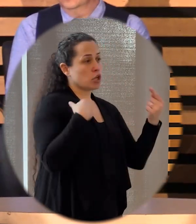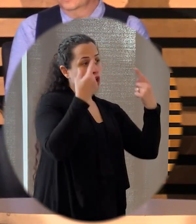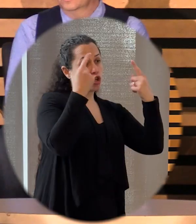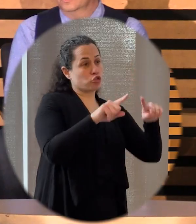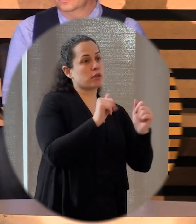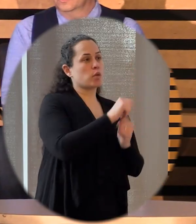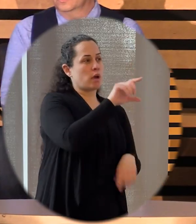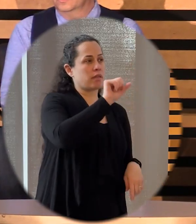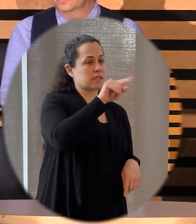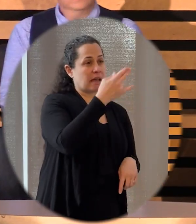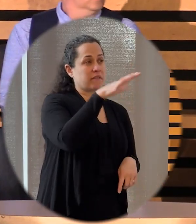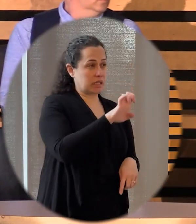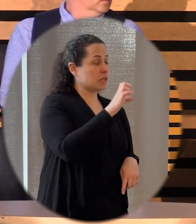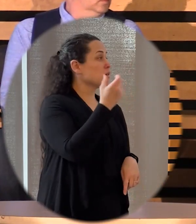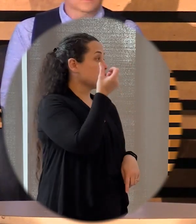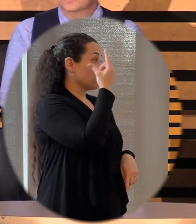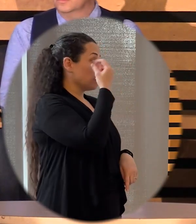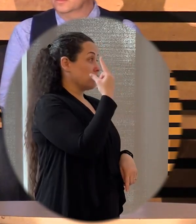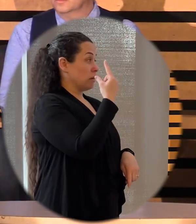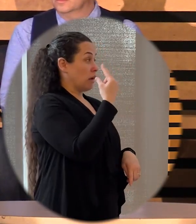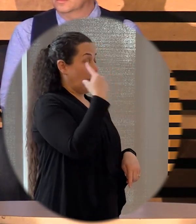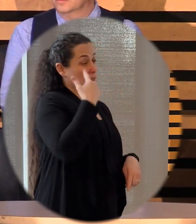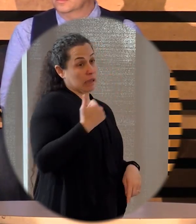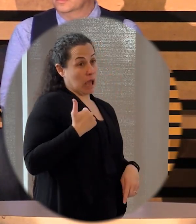um you know in Canada today and this isn't something new. It didn't happen because of